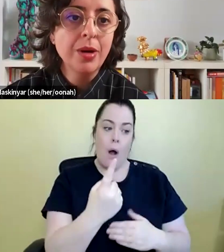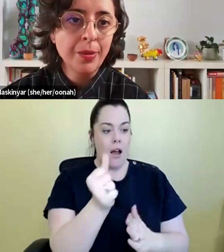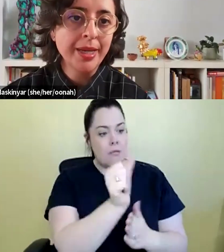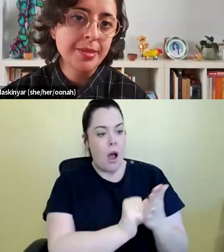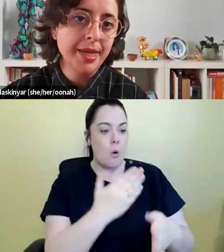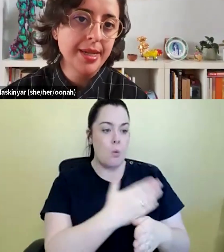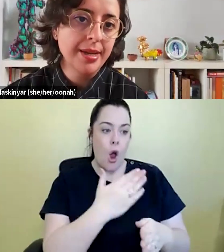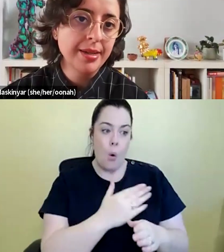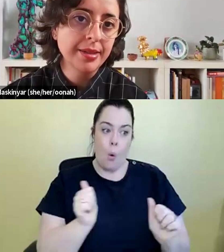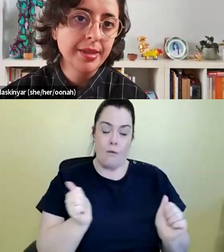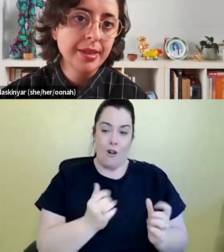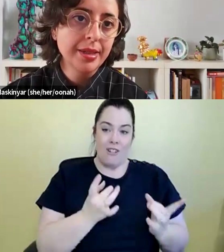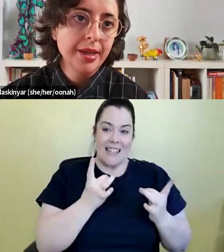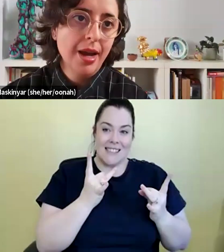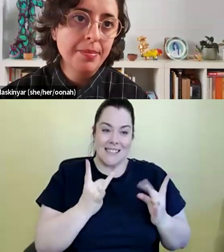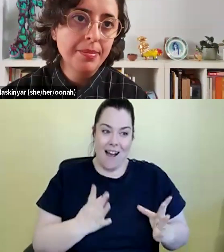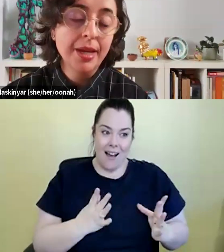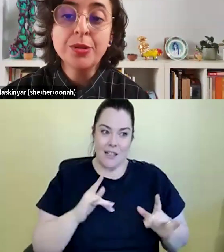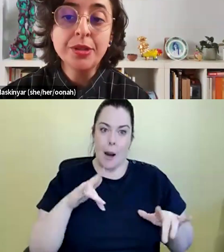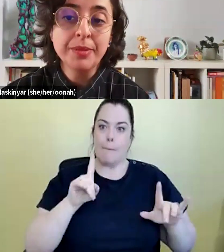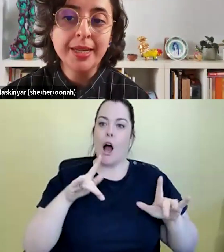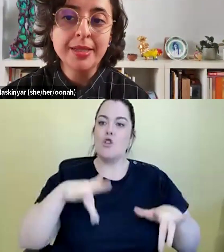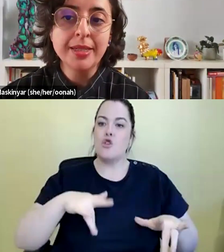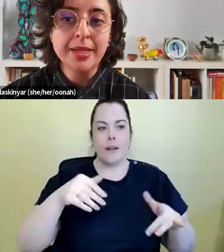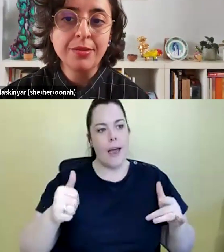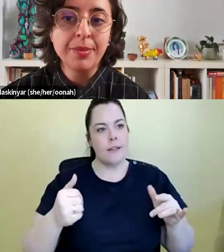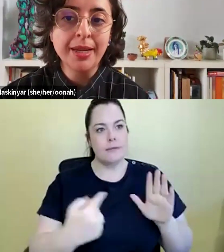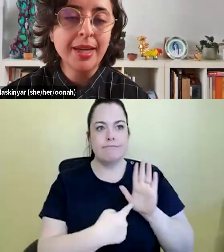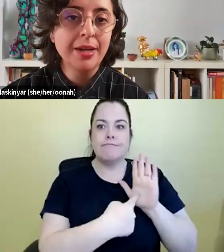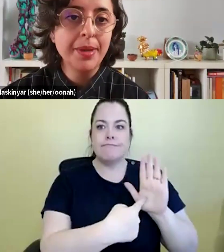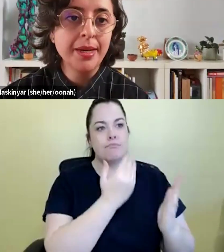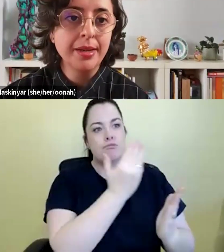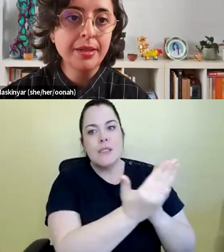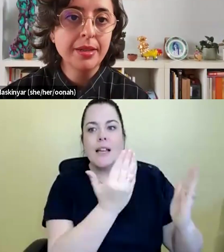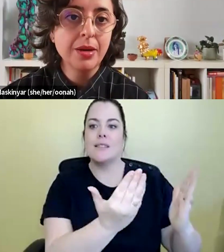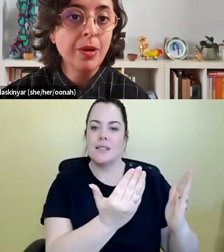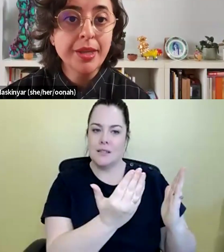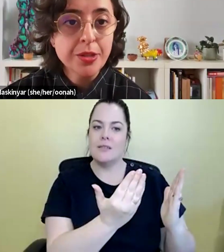or are we expecting...' and to extend from that, can it be a work that is